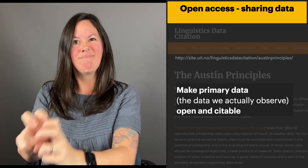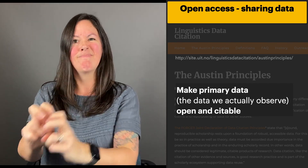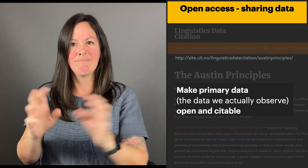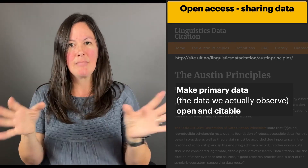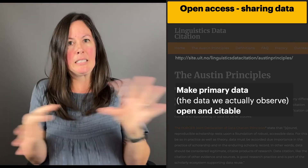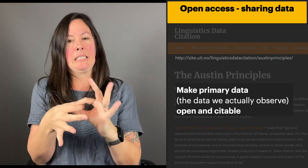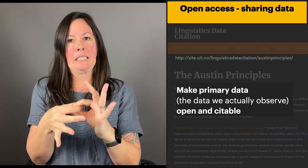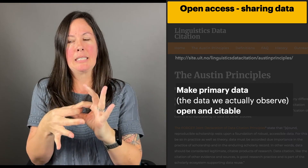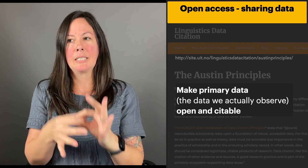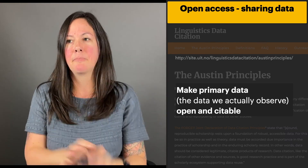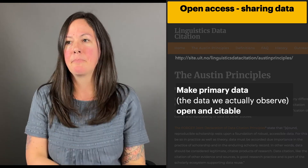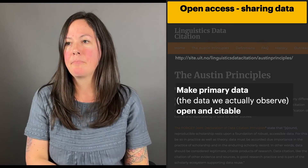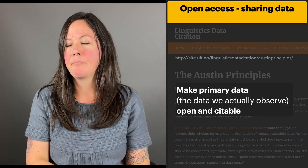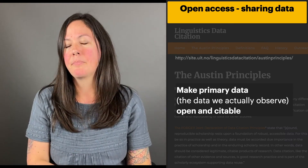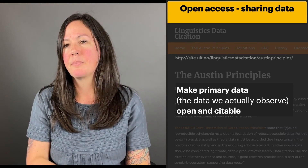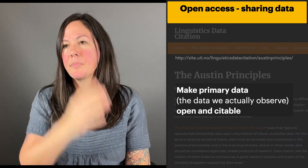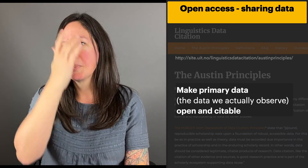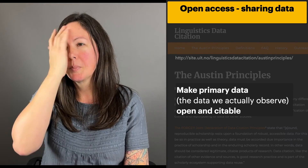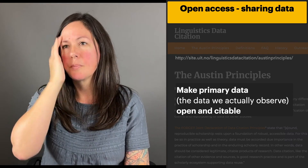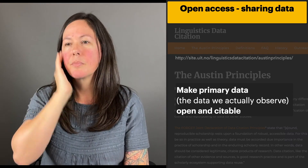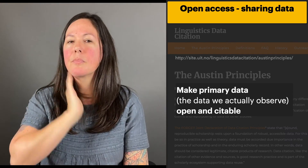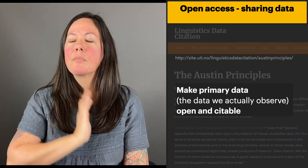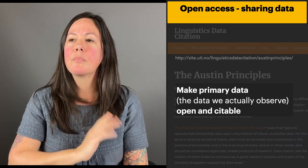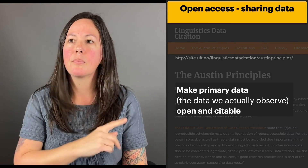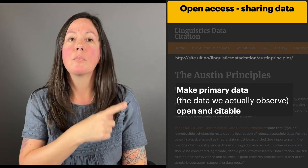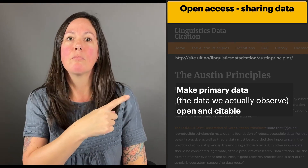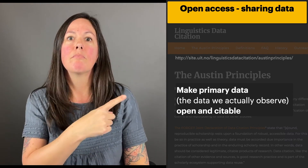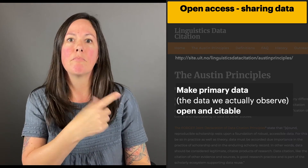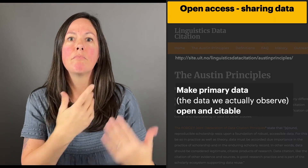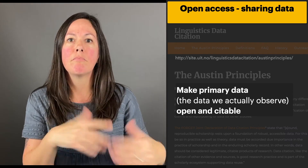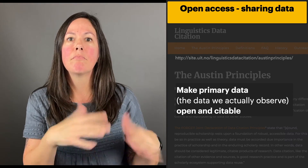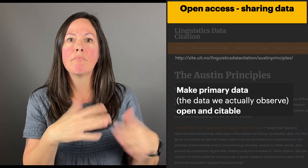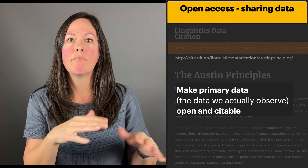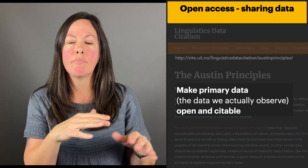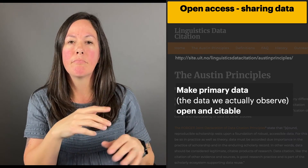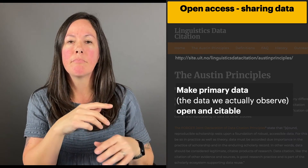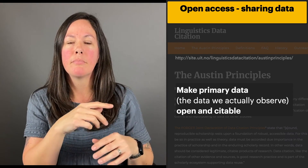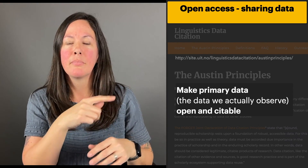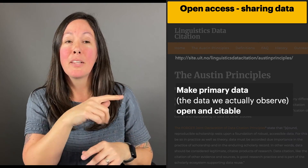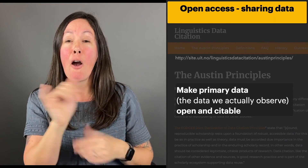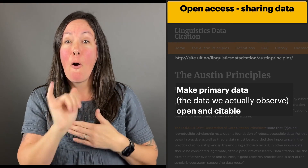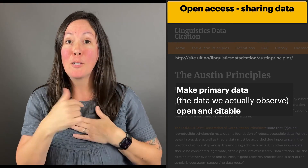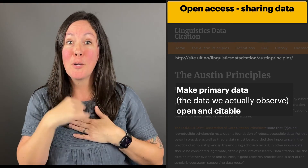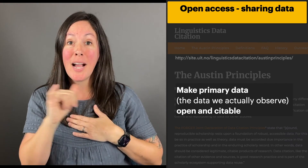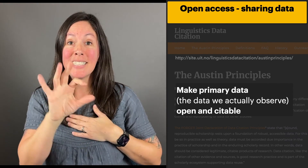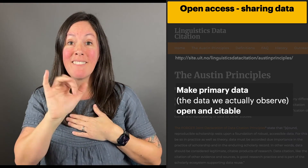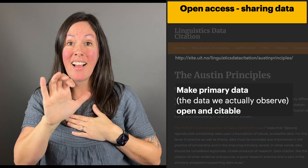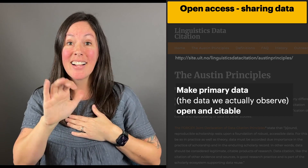primary data the original data is open and citable for anyone who is reading